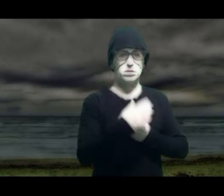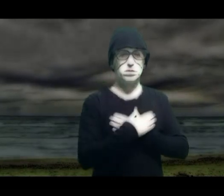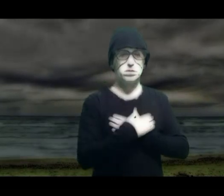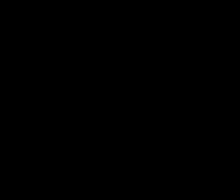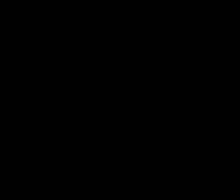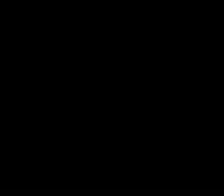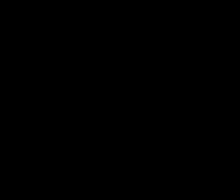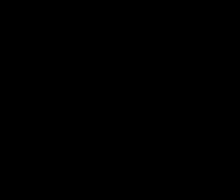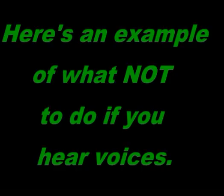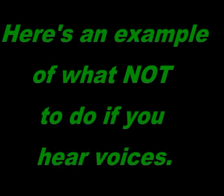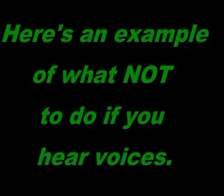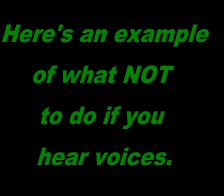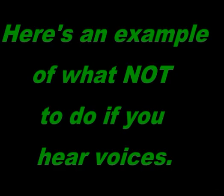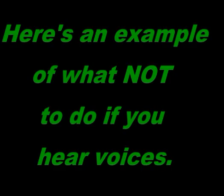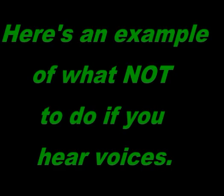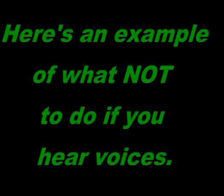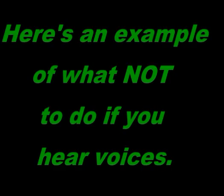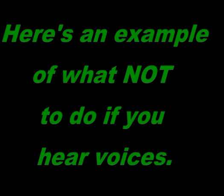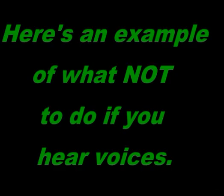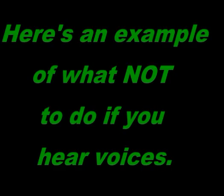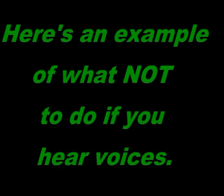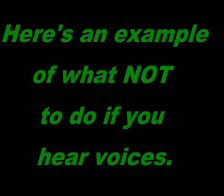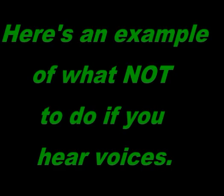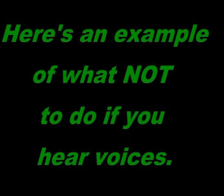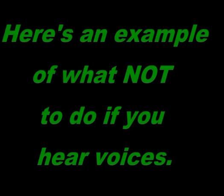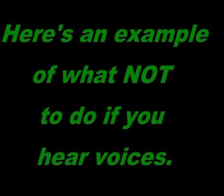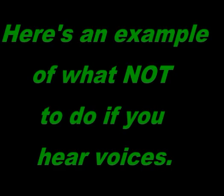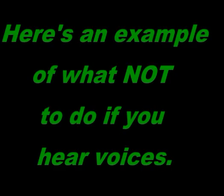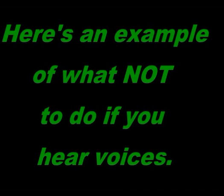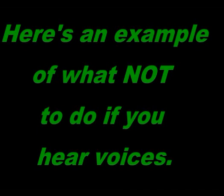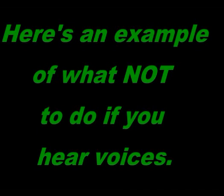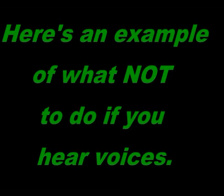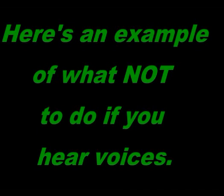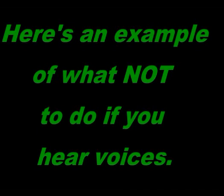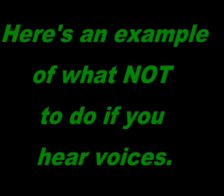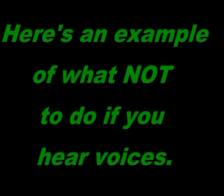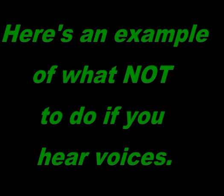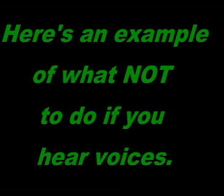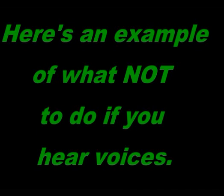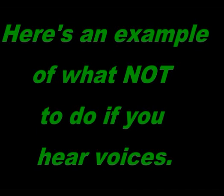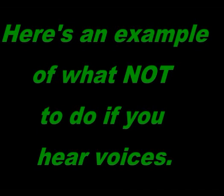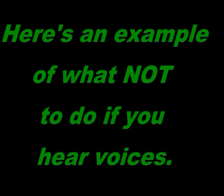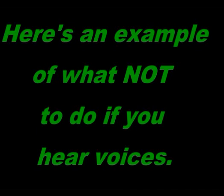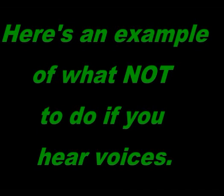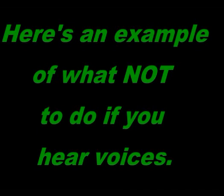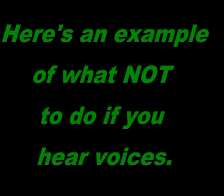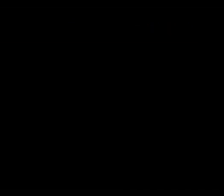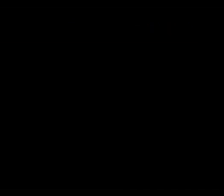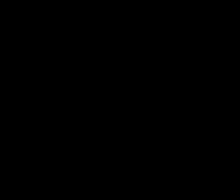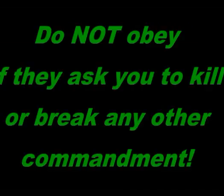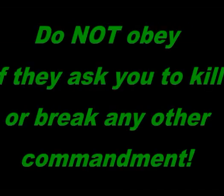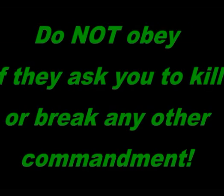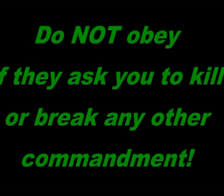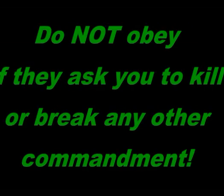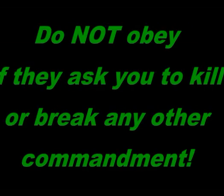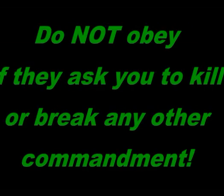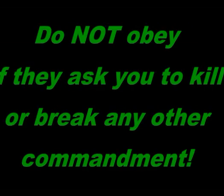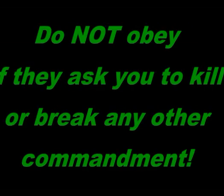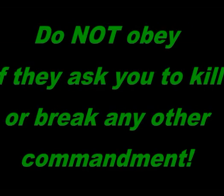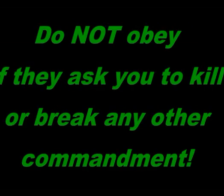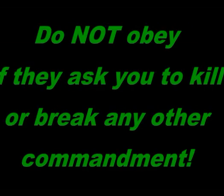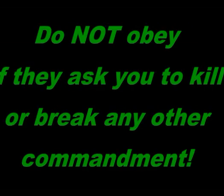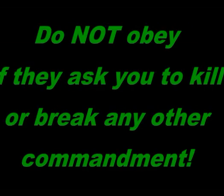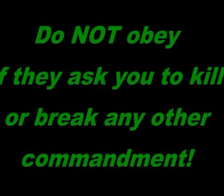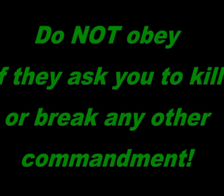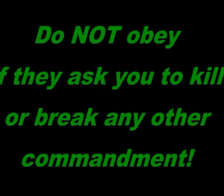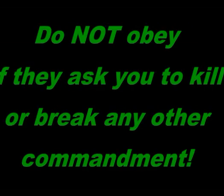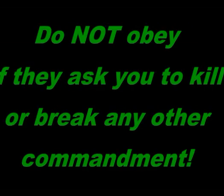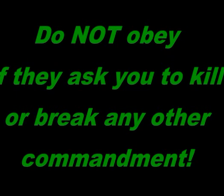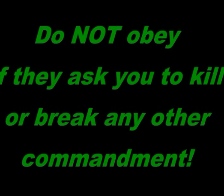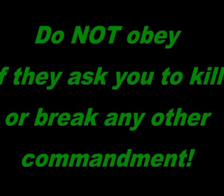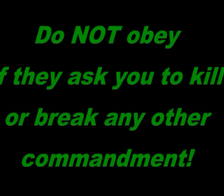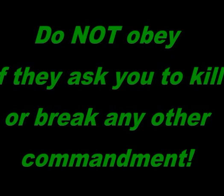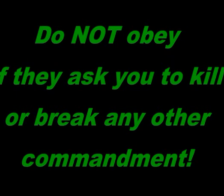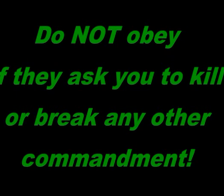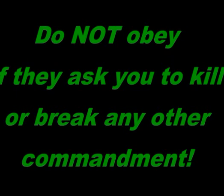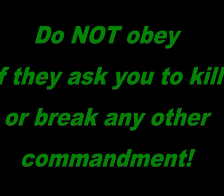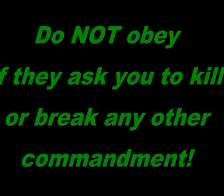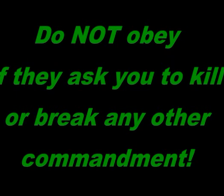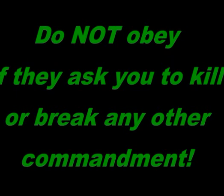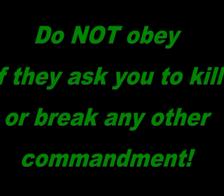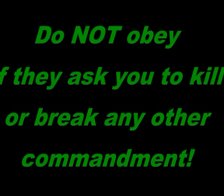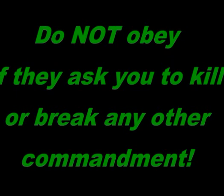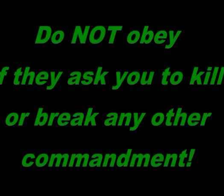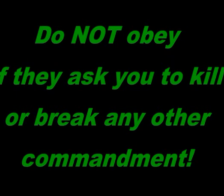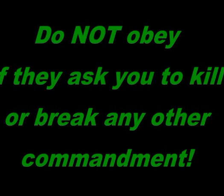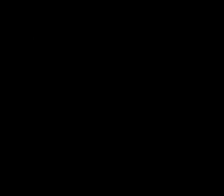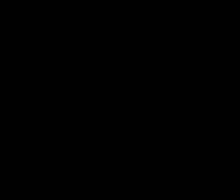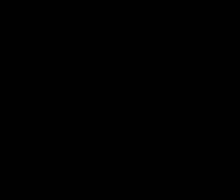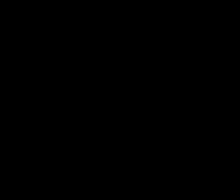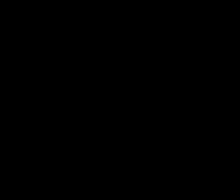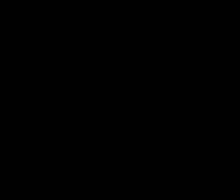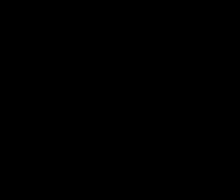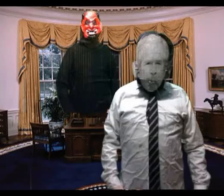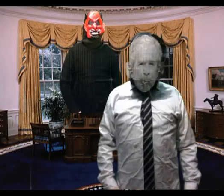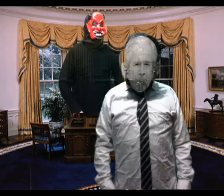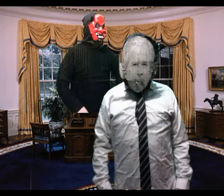Hello Georgie boy, I'm God, now you can't see me but I want you to do something for me. I want you to kill and lie, kill and lie and kill and lie OK! 00:24:49.000,00:24:46.000 Yeah! I can do that. That's God talking to me.